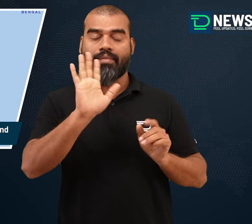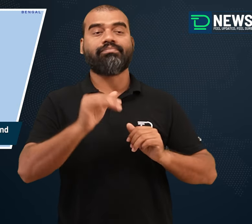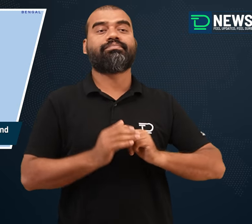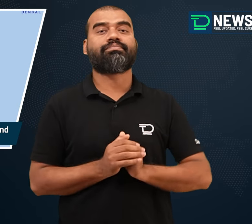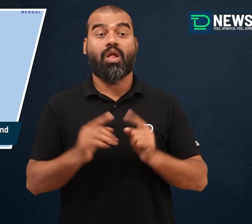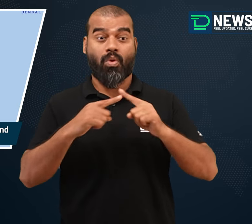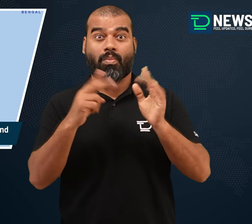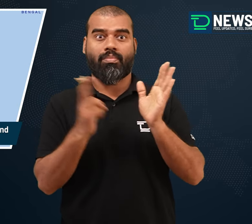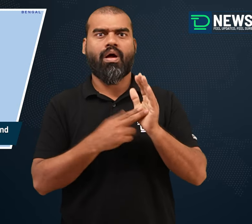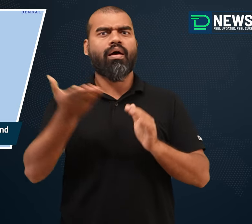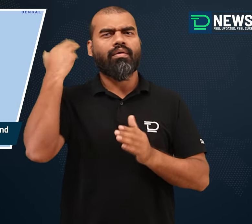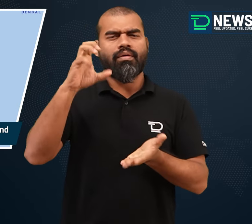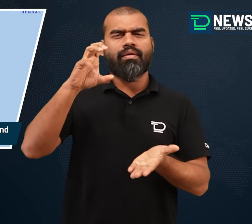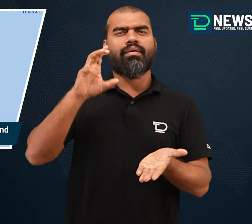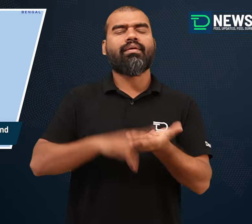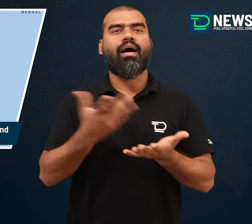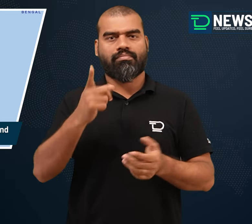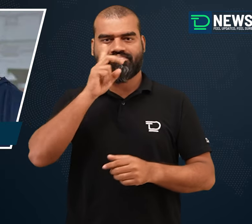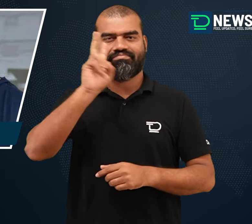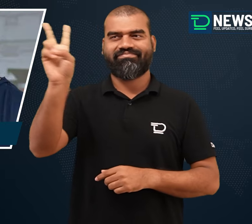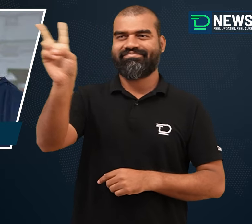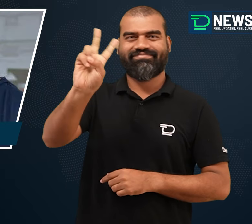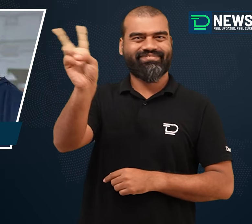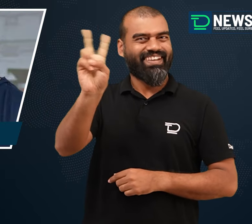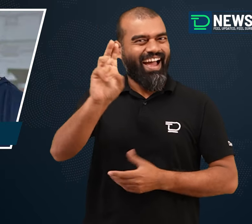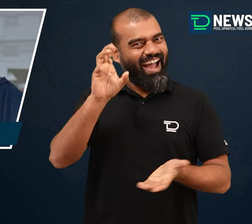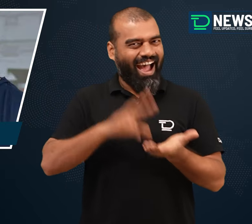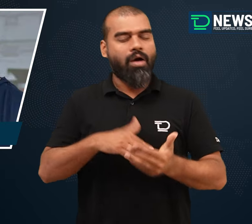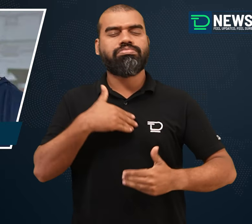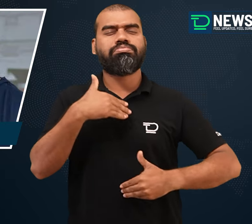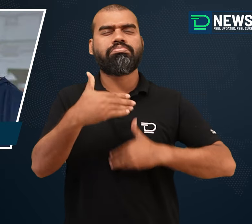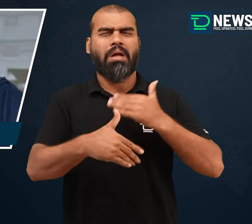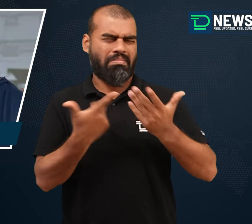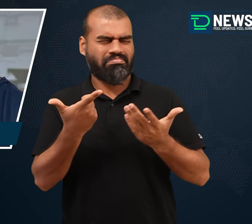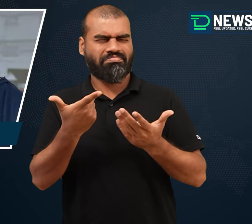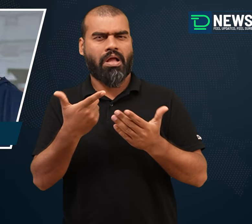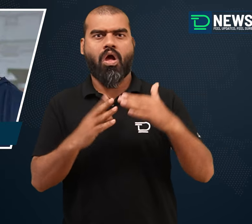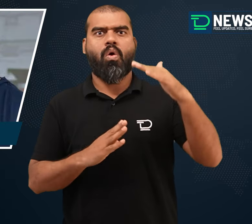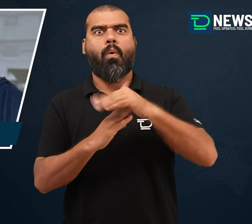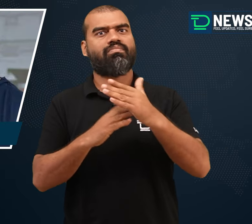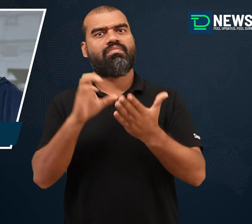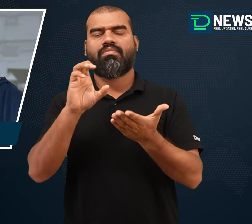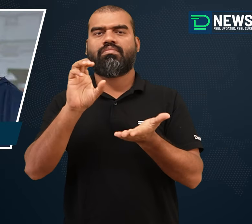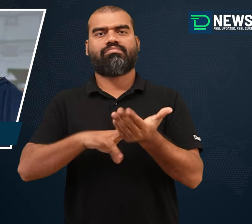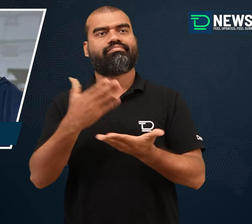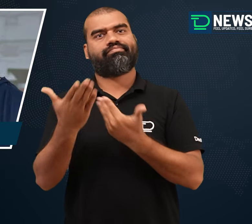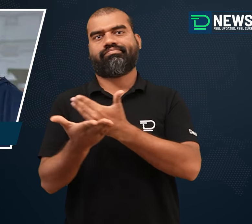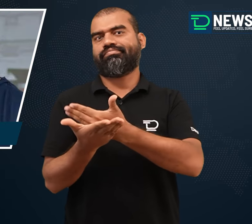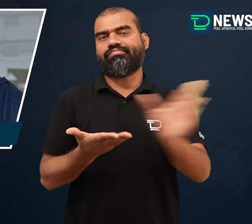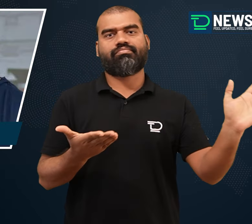When Jayalalithaa was disqualified,